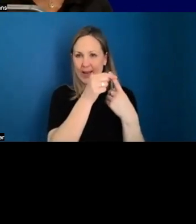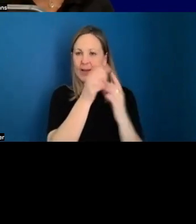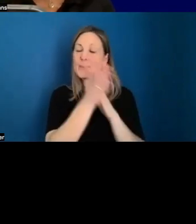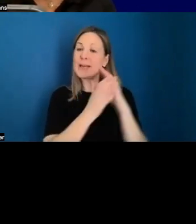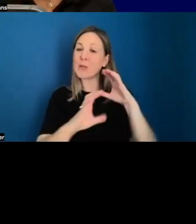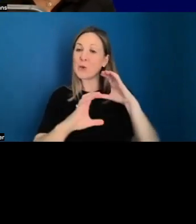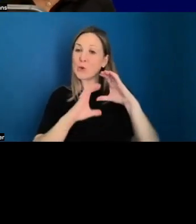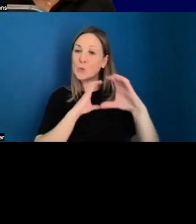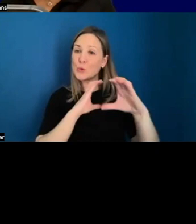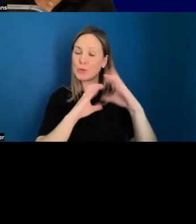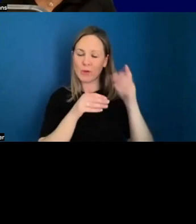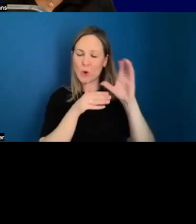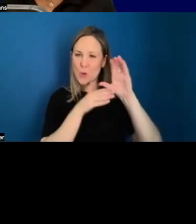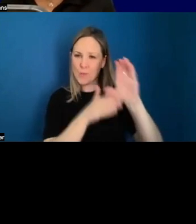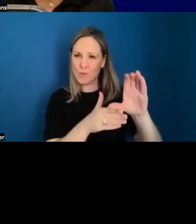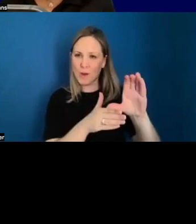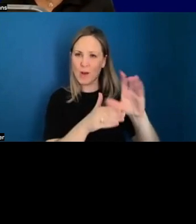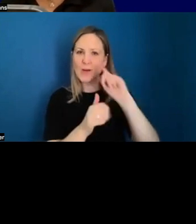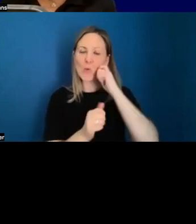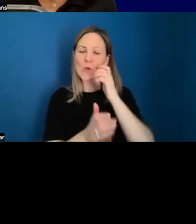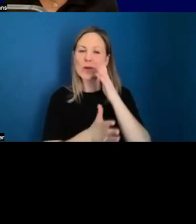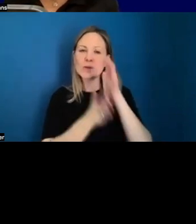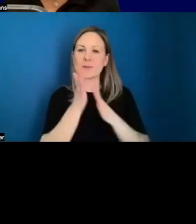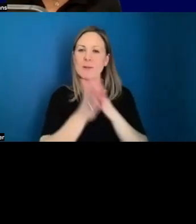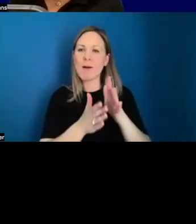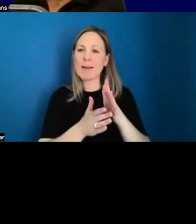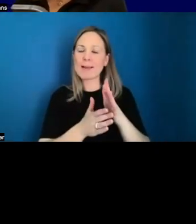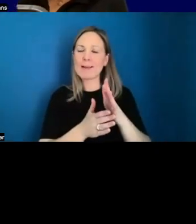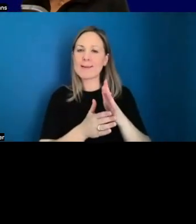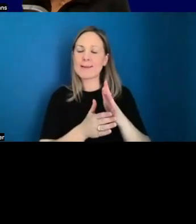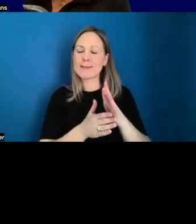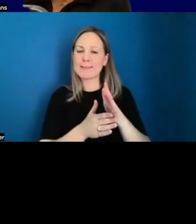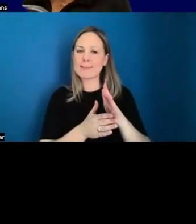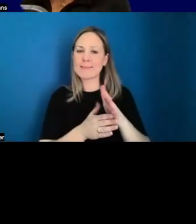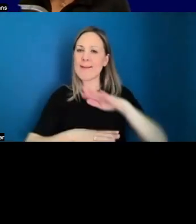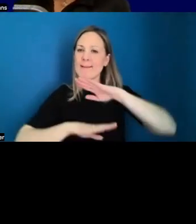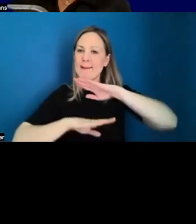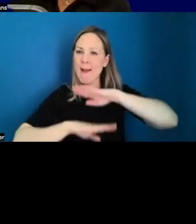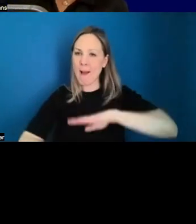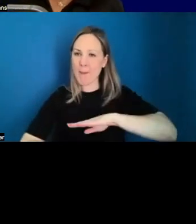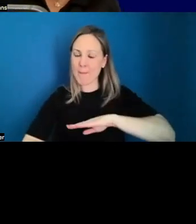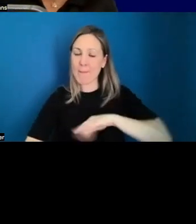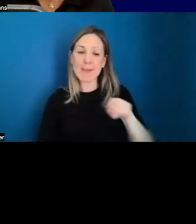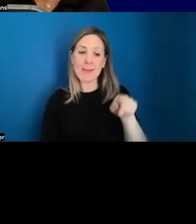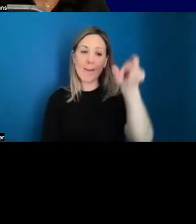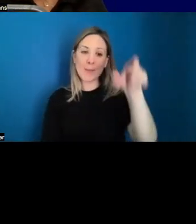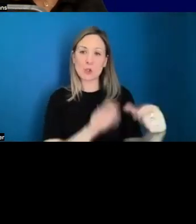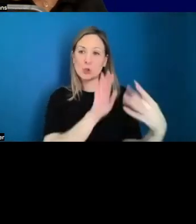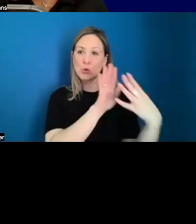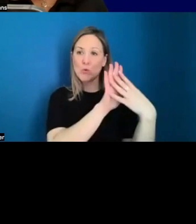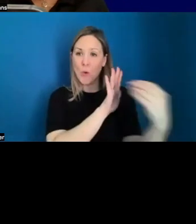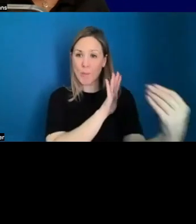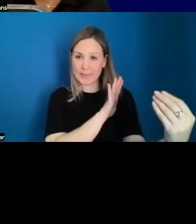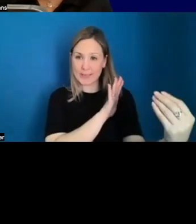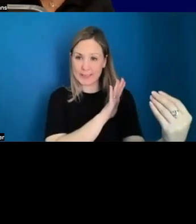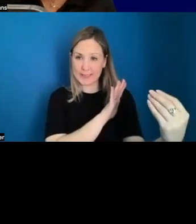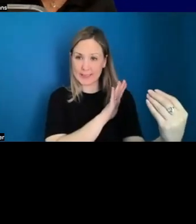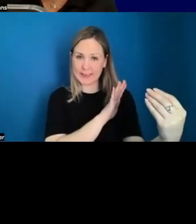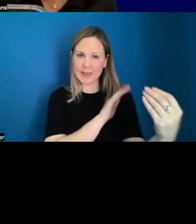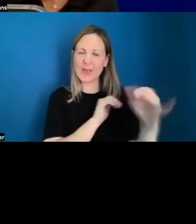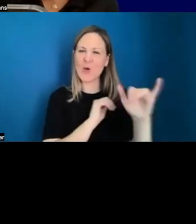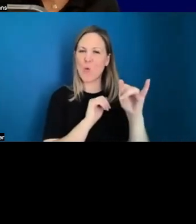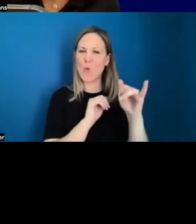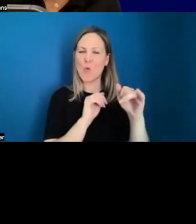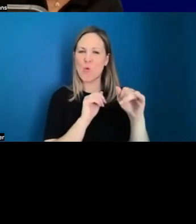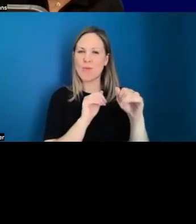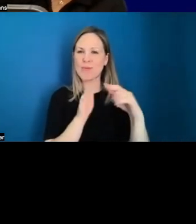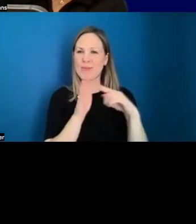guide would then sign “calm” repeatedly, and the individual would copy the sign and/or the action.